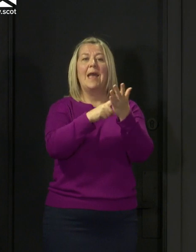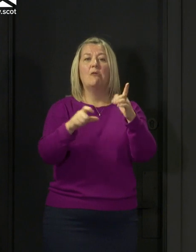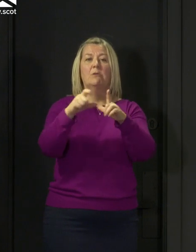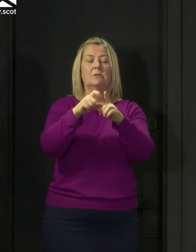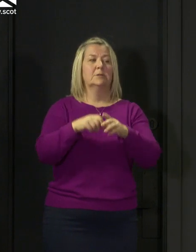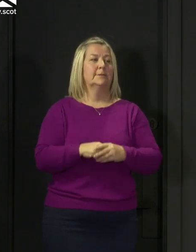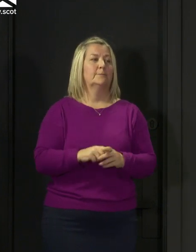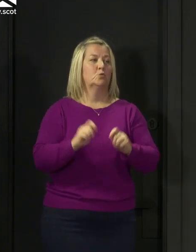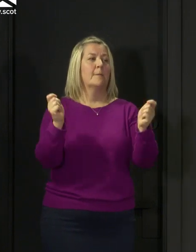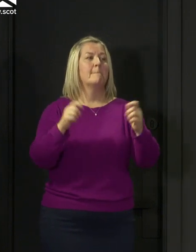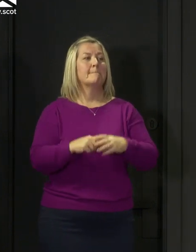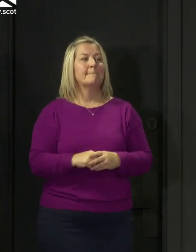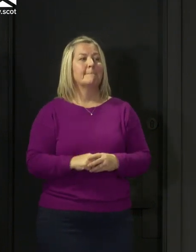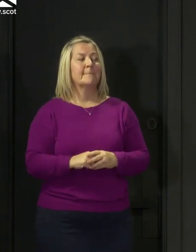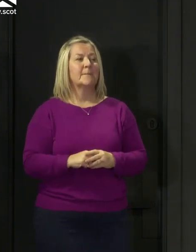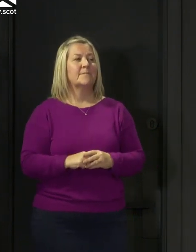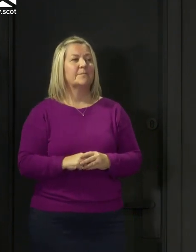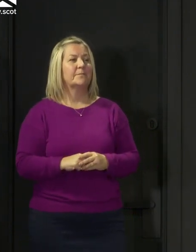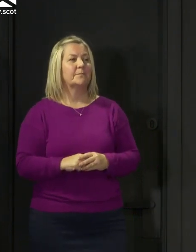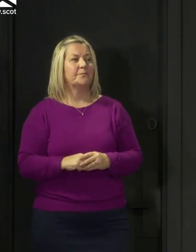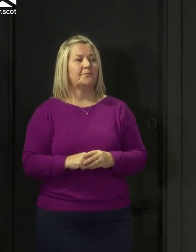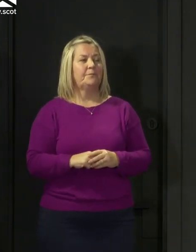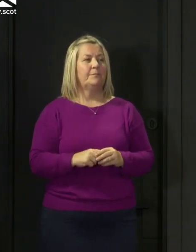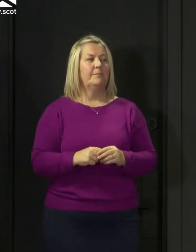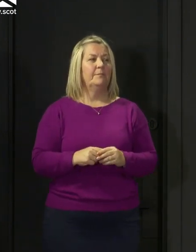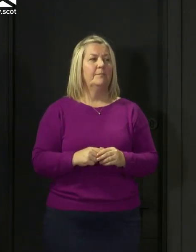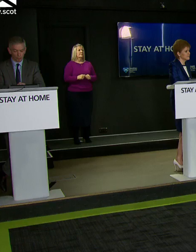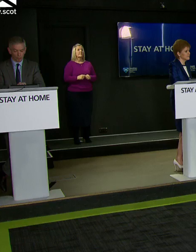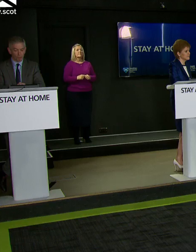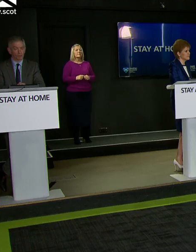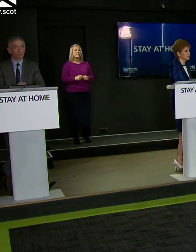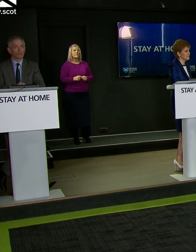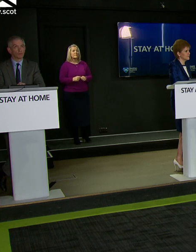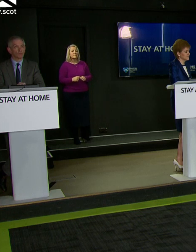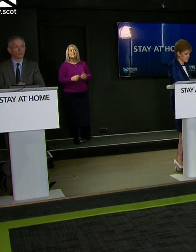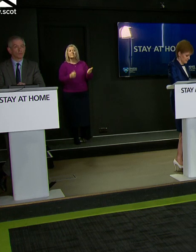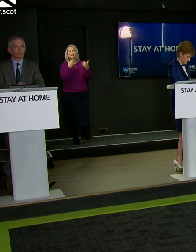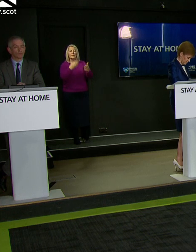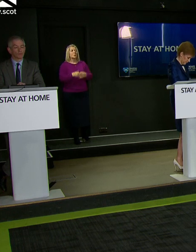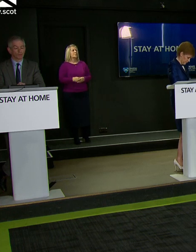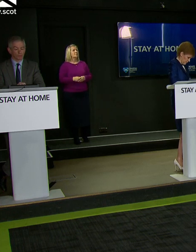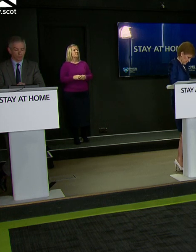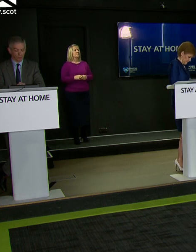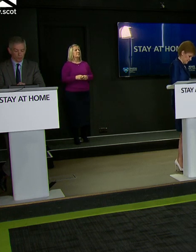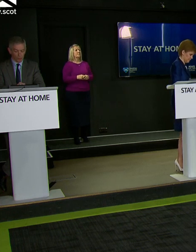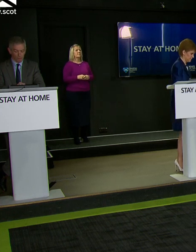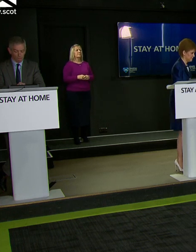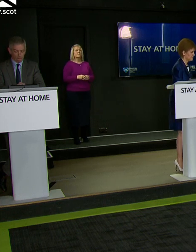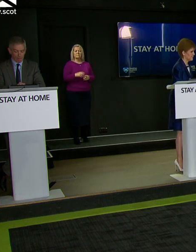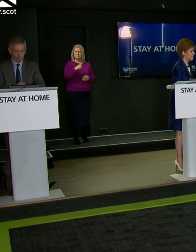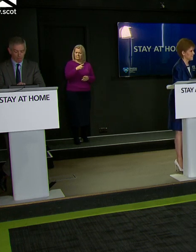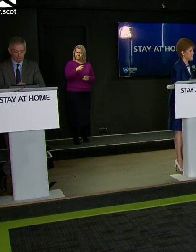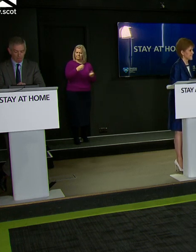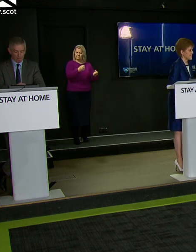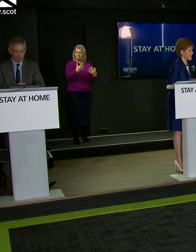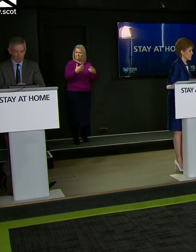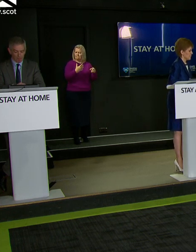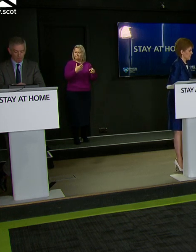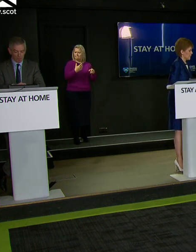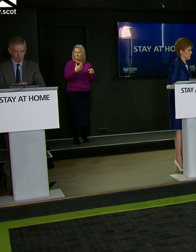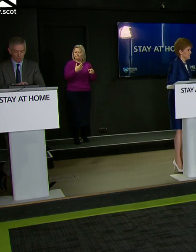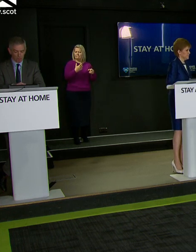Thank you First Minister. You said many times over the last few weeks that you may take